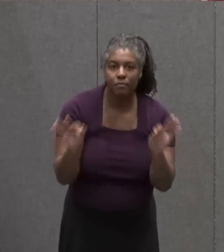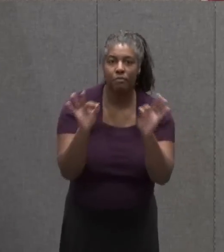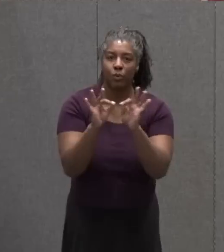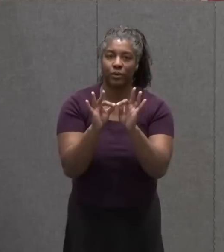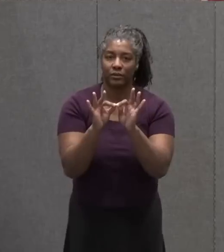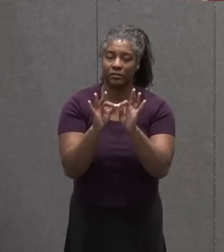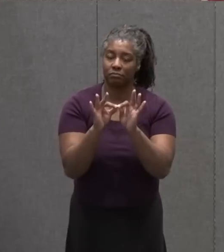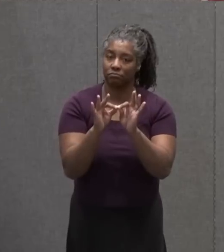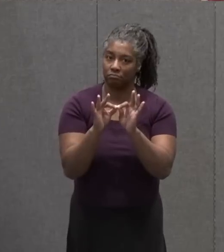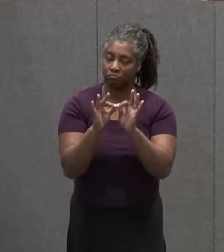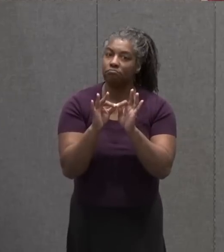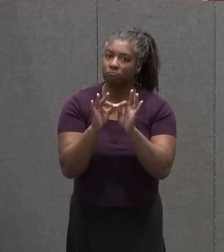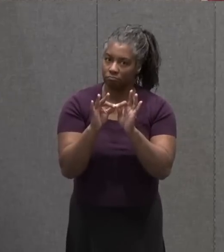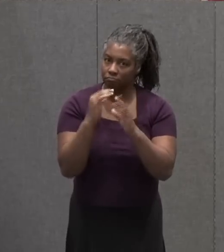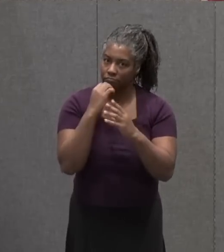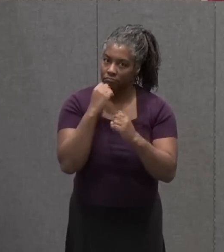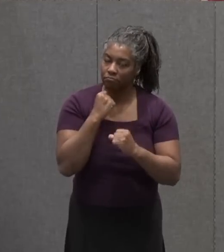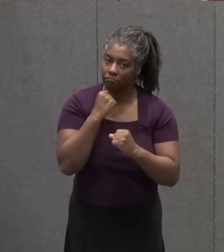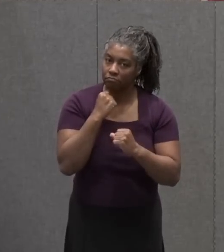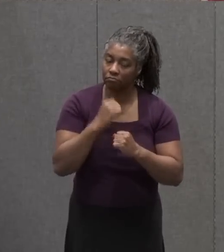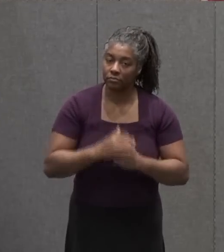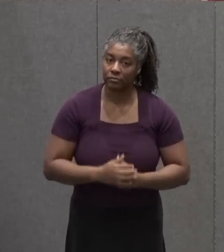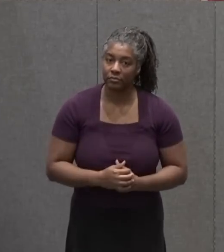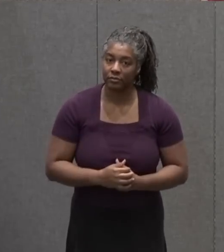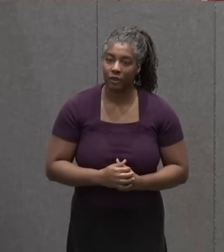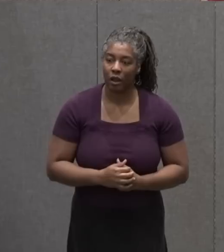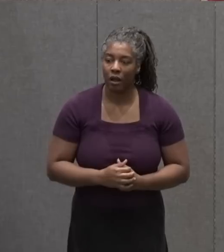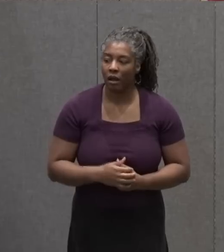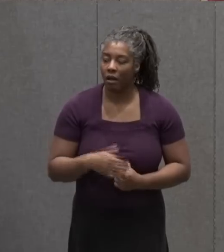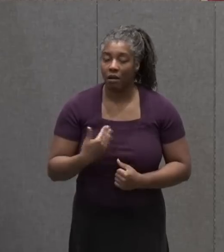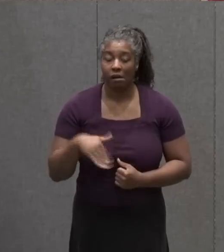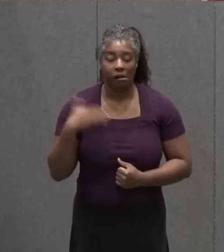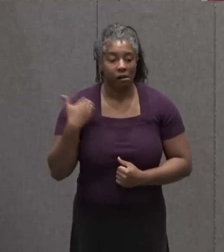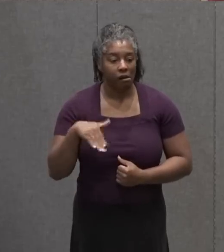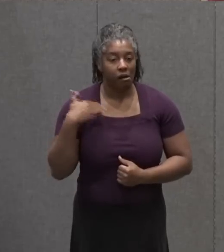Jerome eagerly collected more and more of his favorite words.